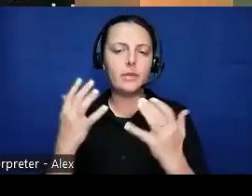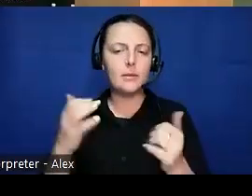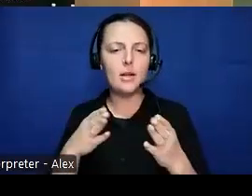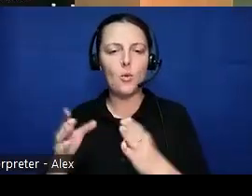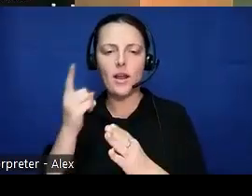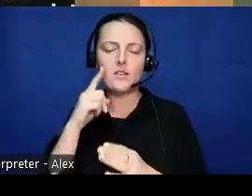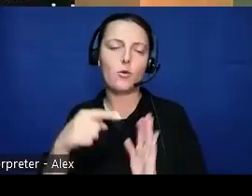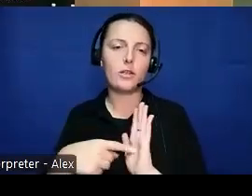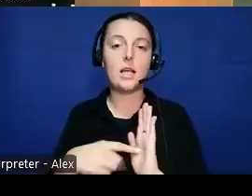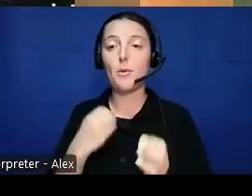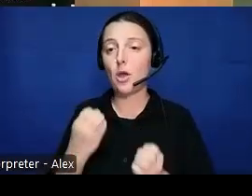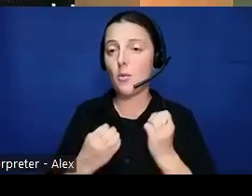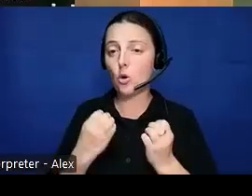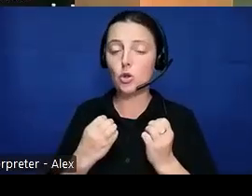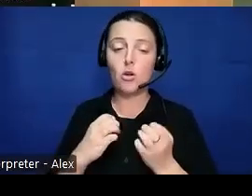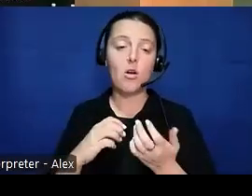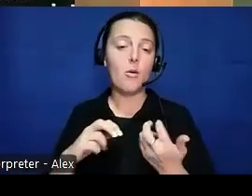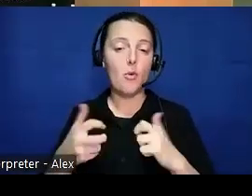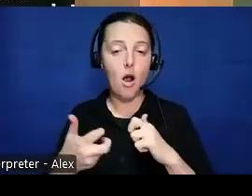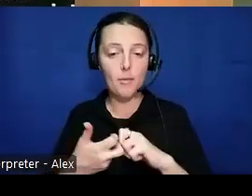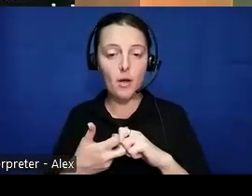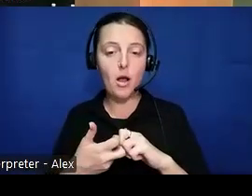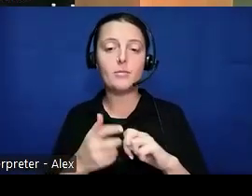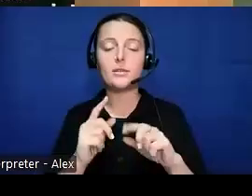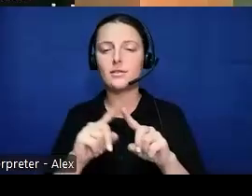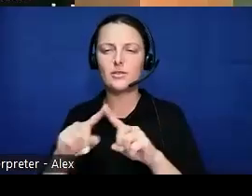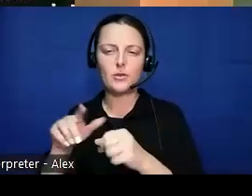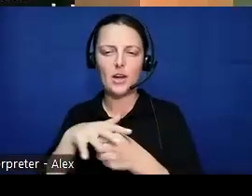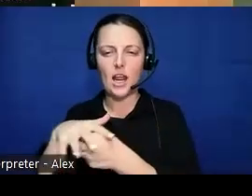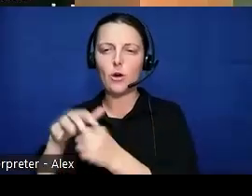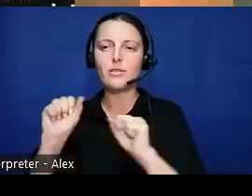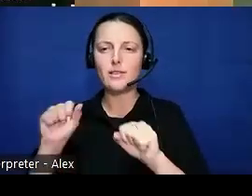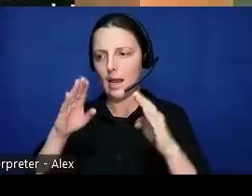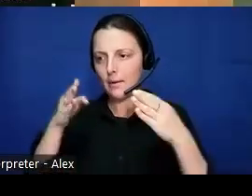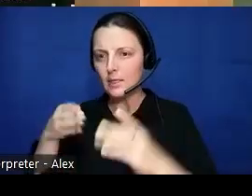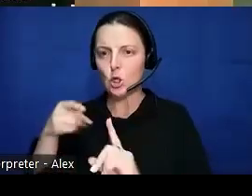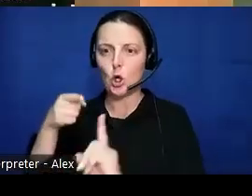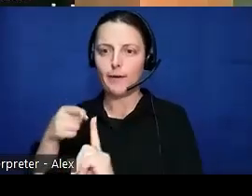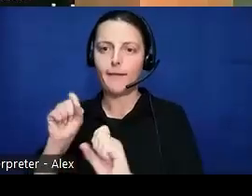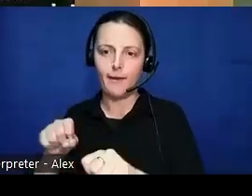very much be targeted. So that's why you know we talk about consolation of symptoms etc. But again,